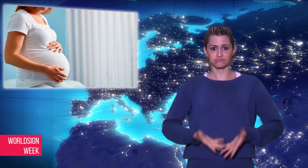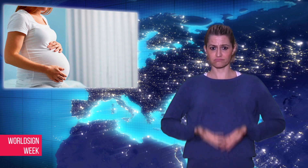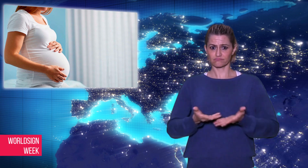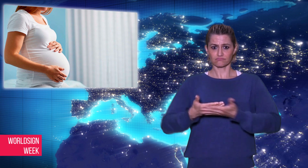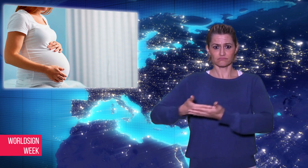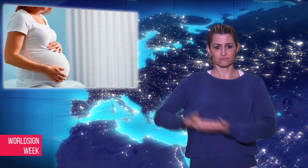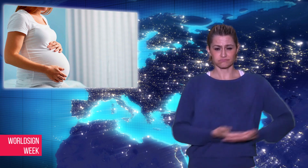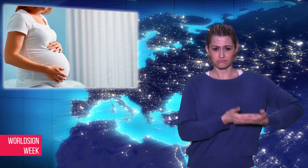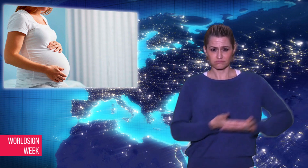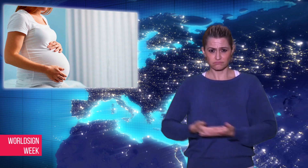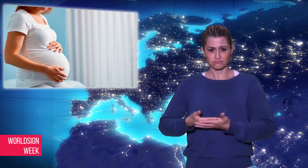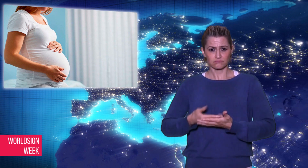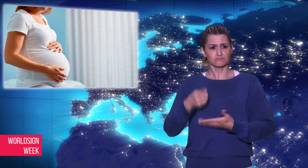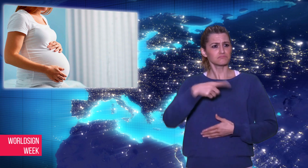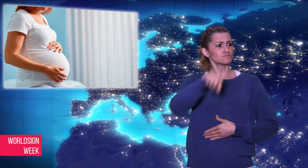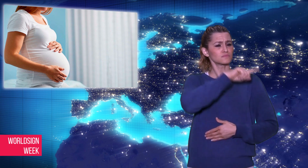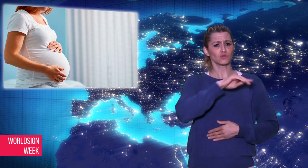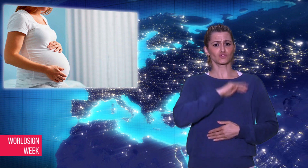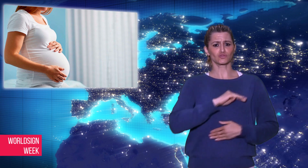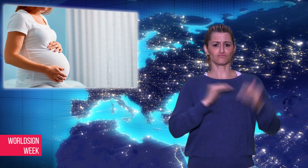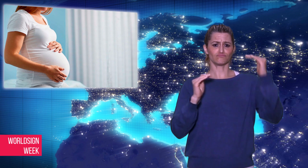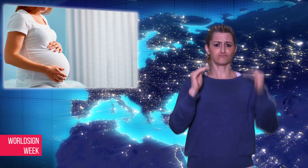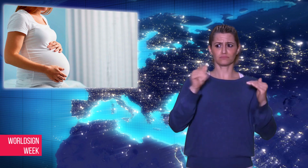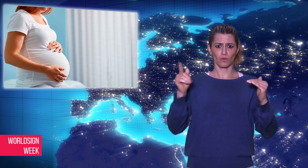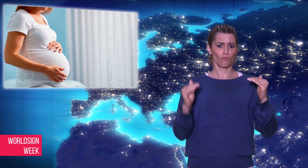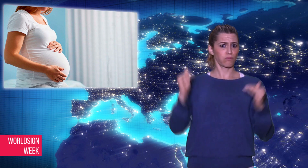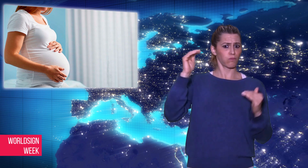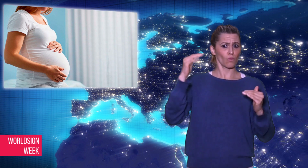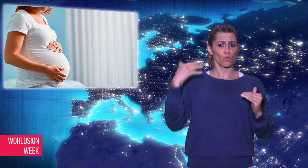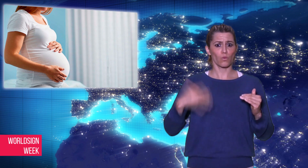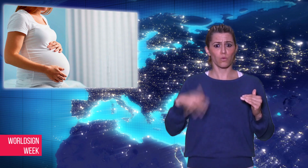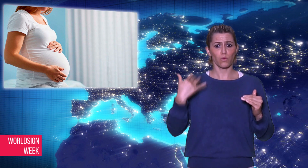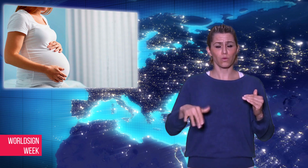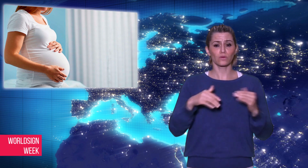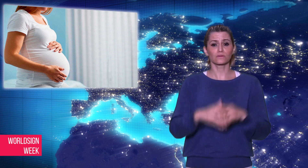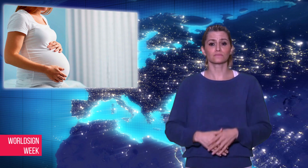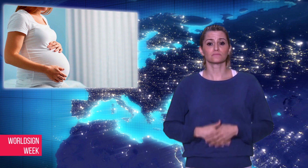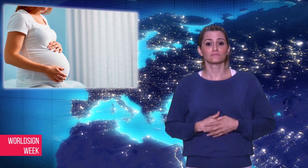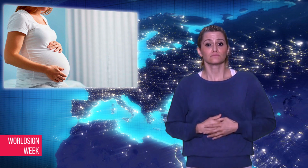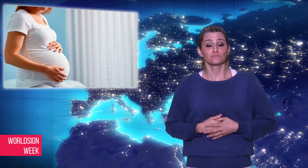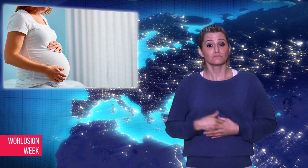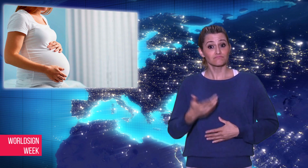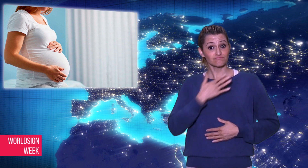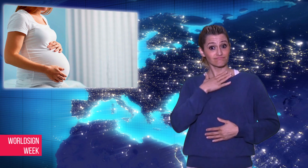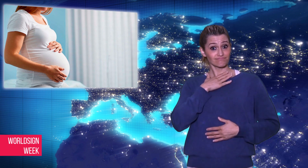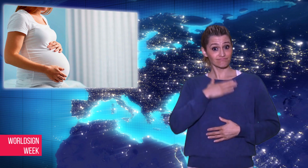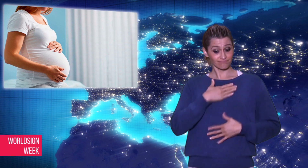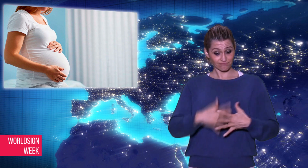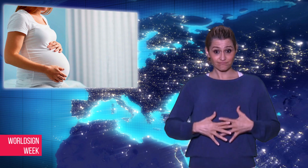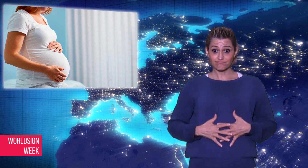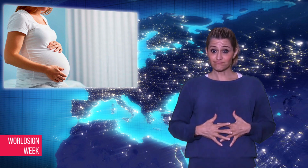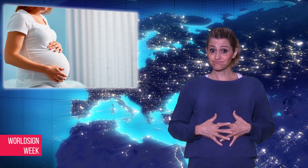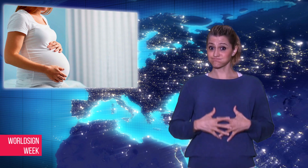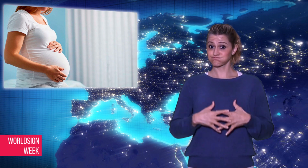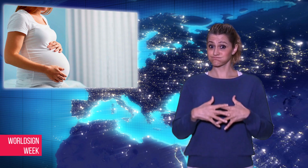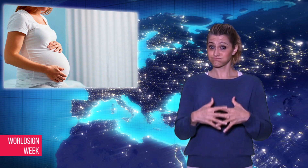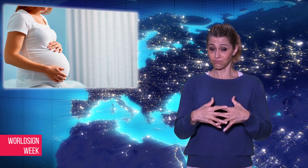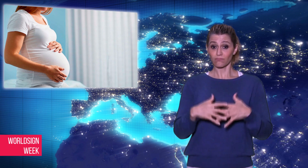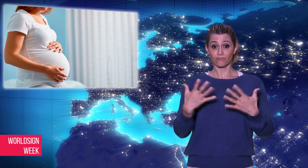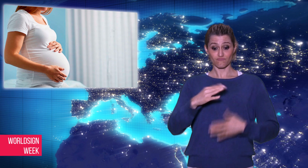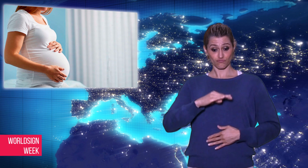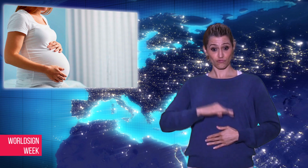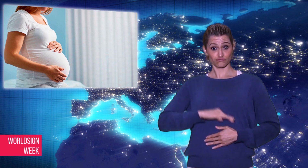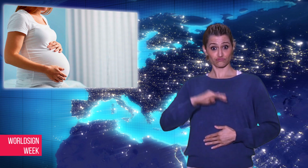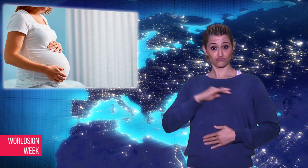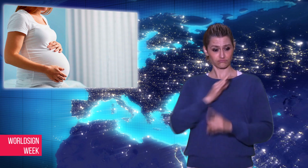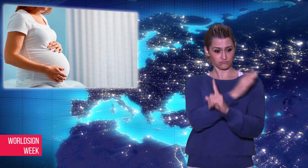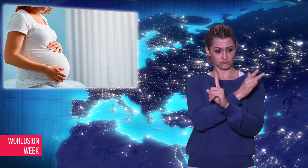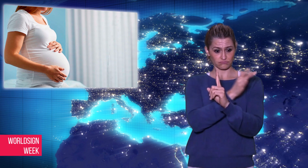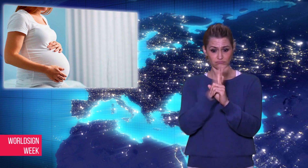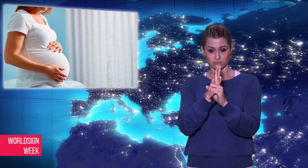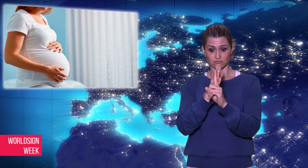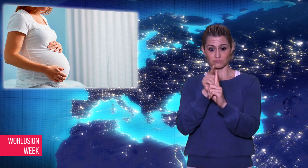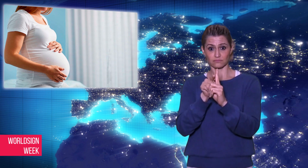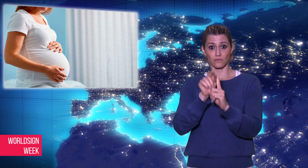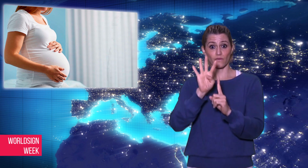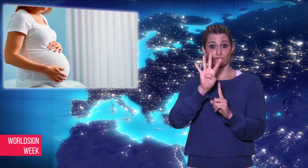The chance of getting pregnancy drops beyond the